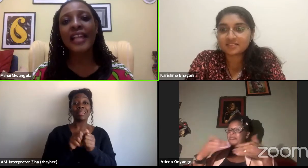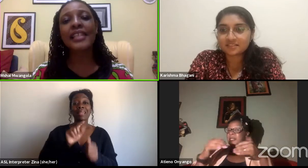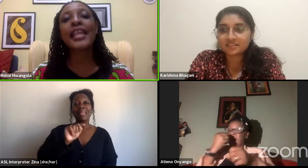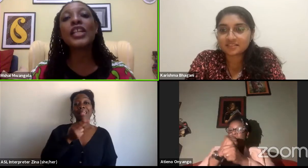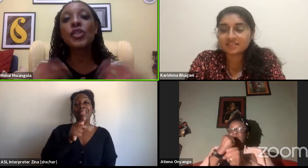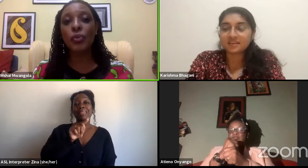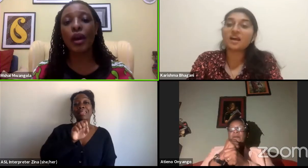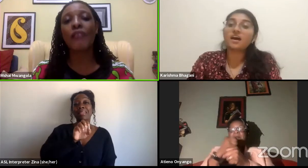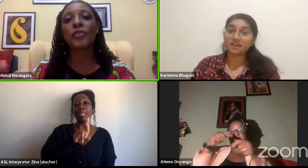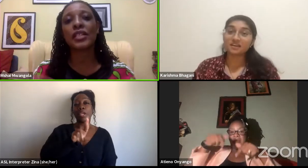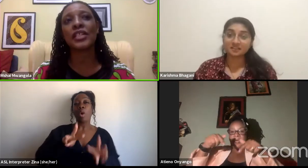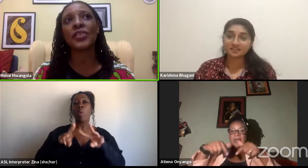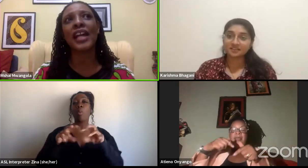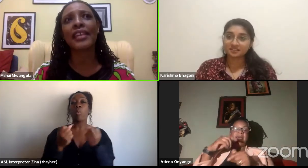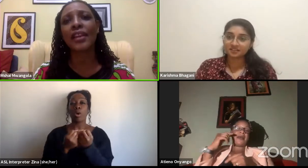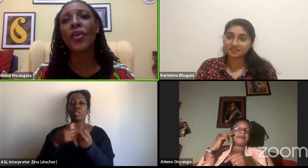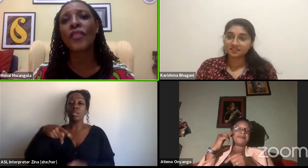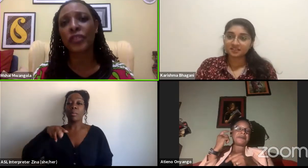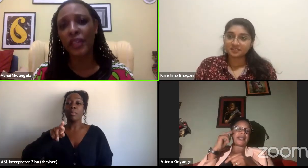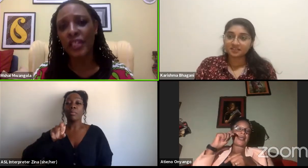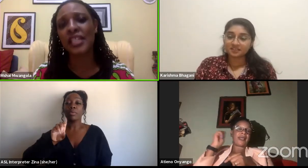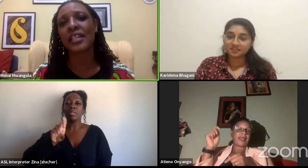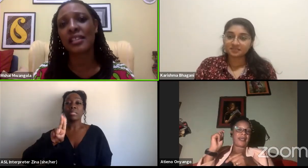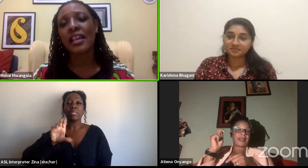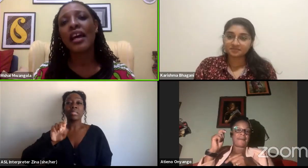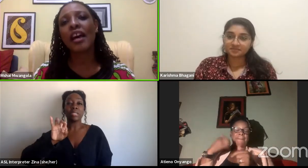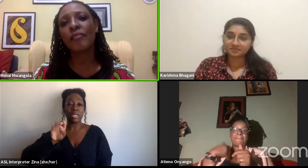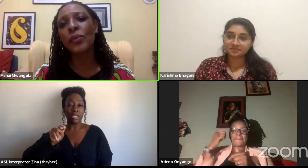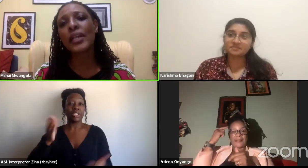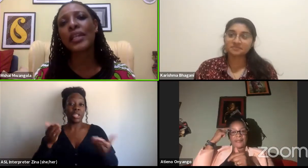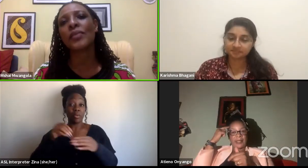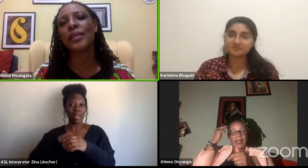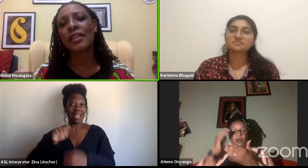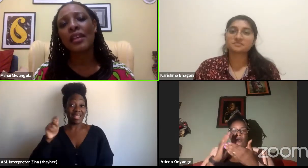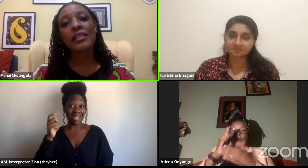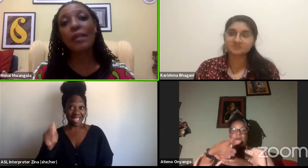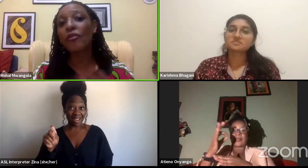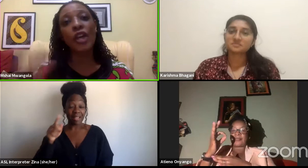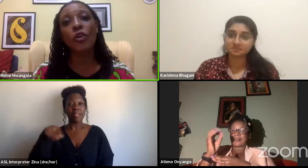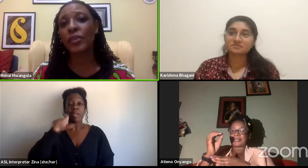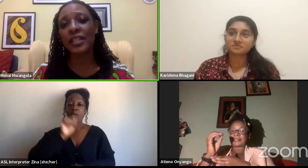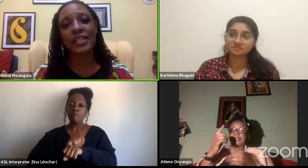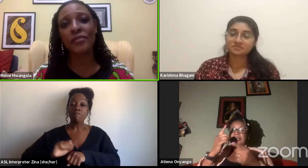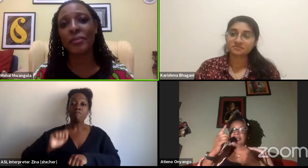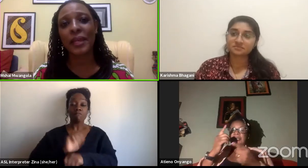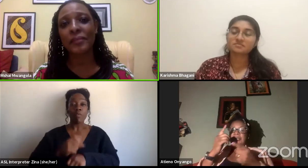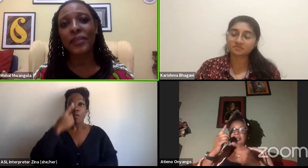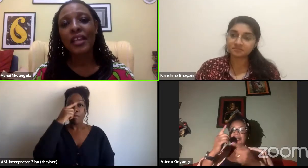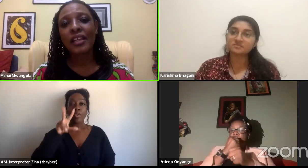And they too have continued, I think, over 30 years I've been working with some of the community from there.